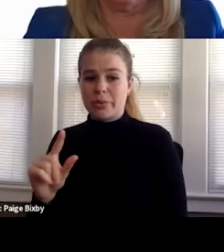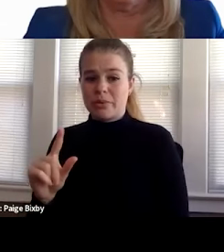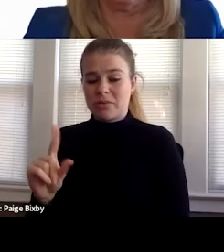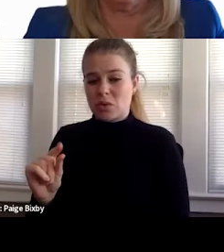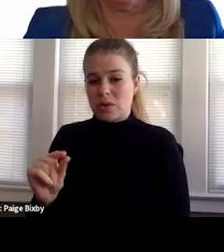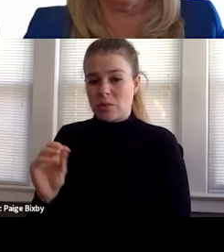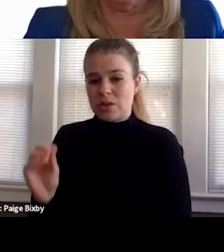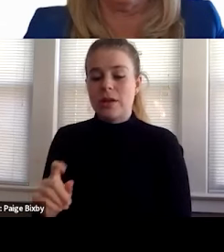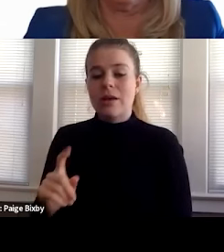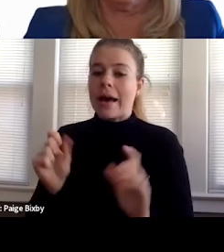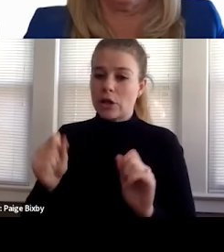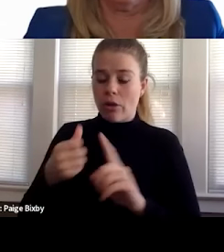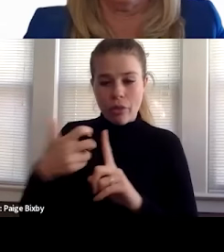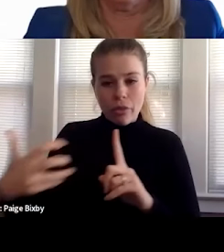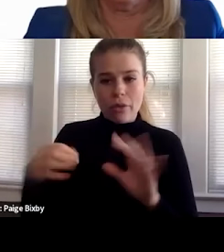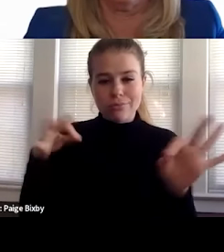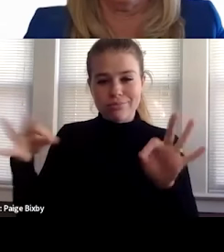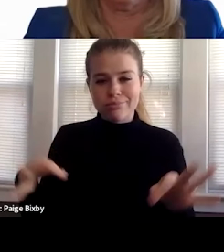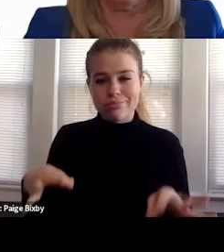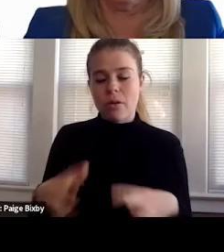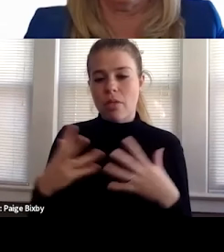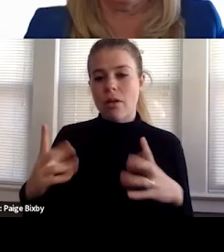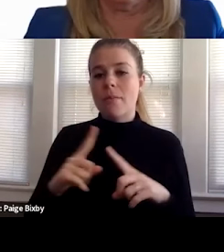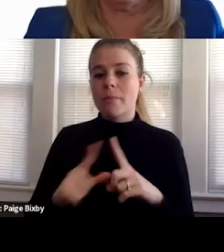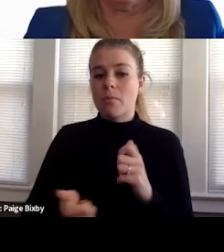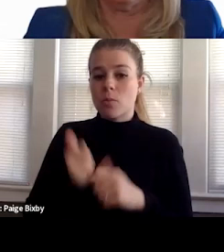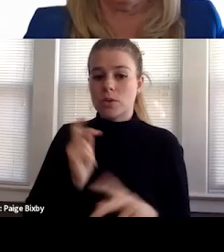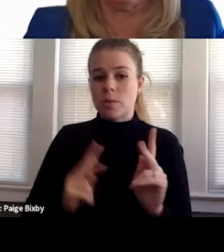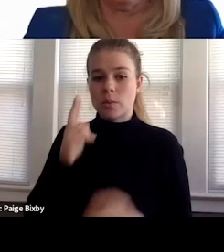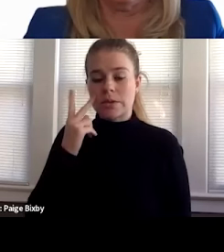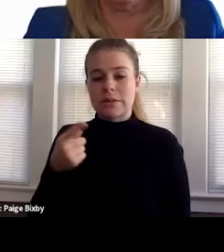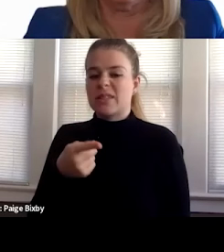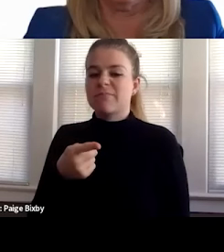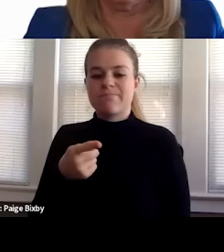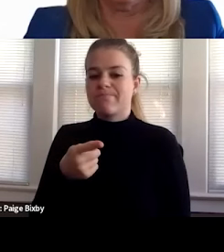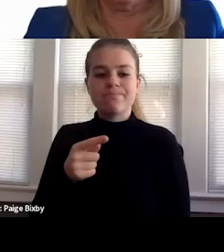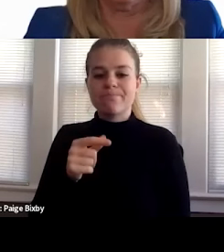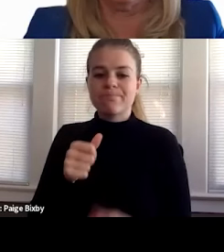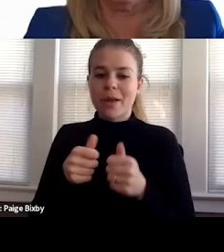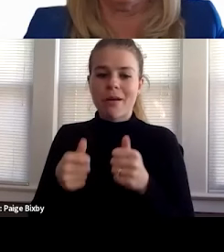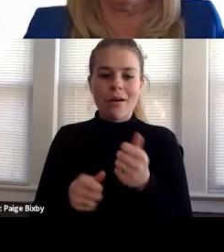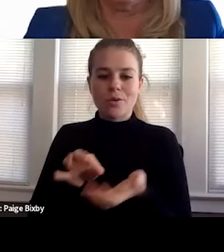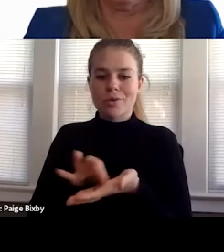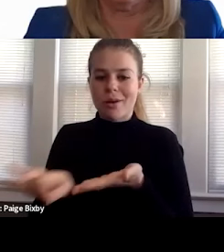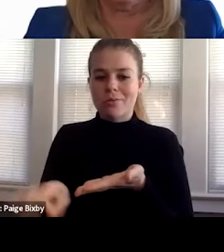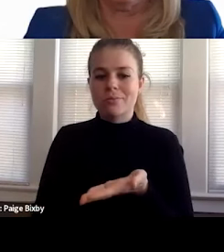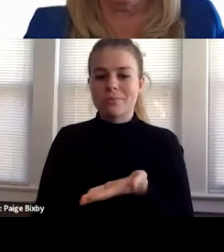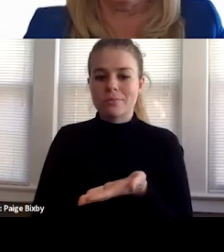but the bottom line is that most people we speak to see this as an undercount. I don't know, if you look at your state here